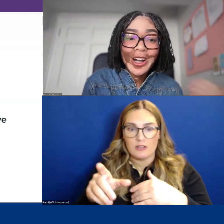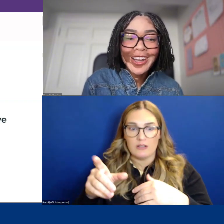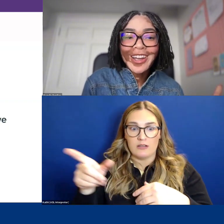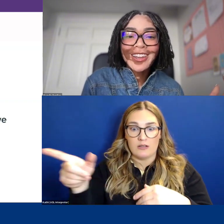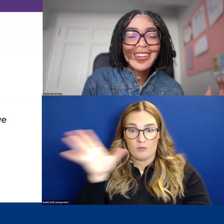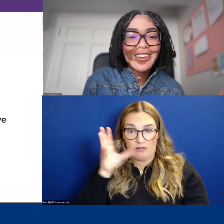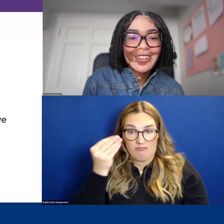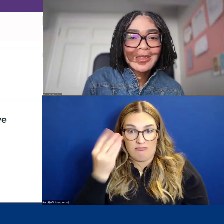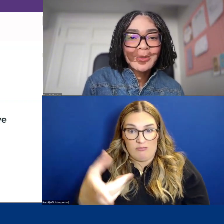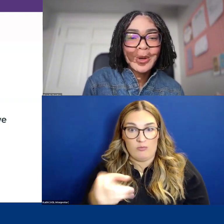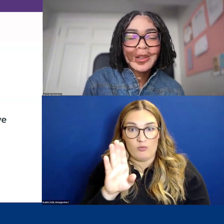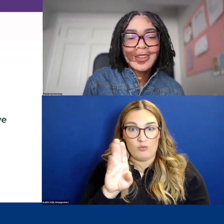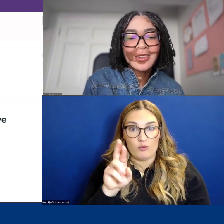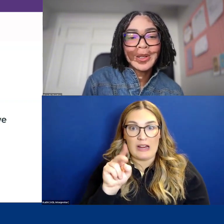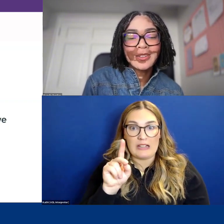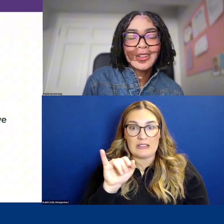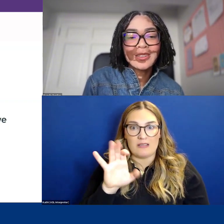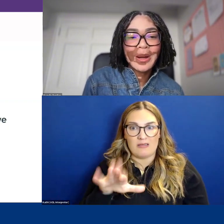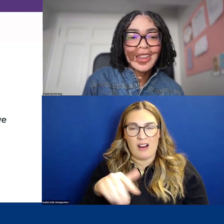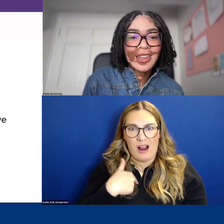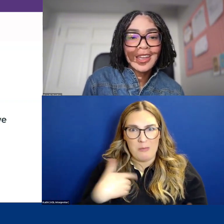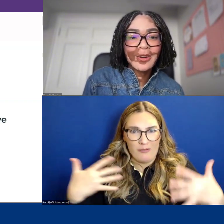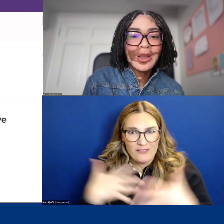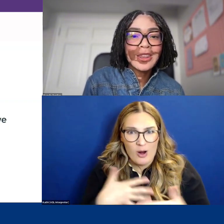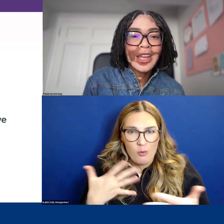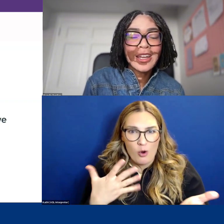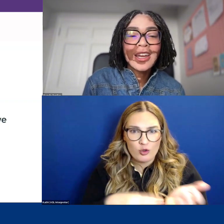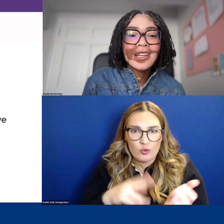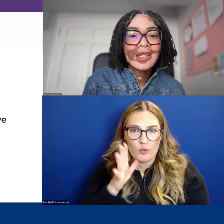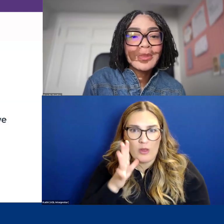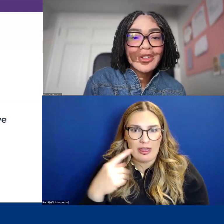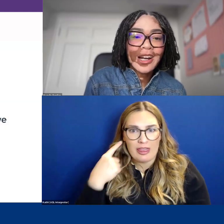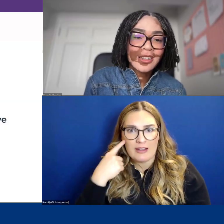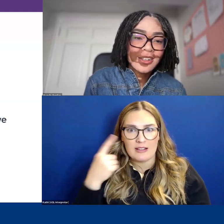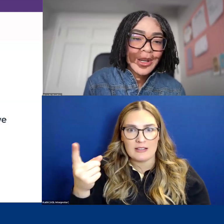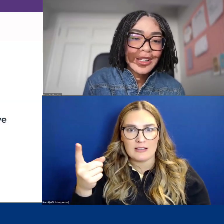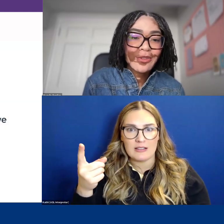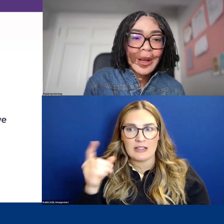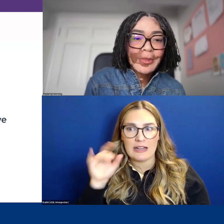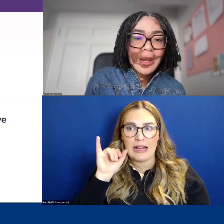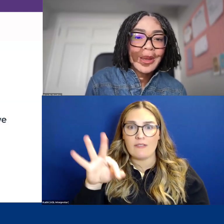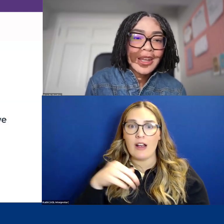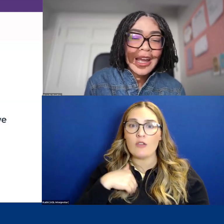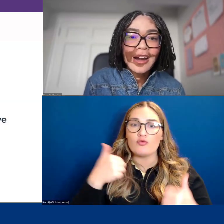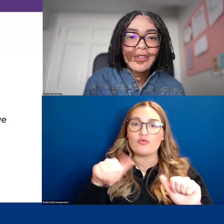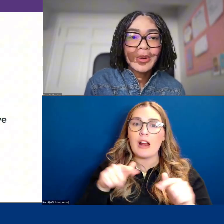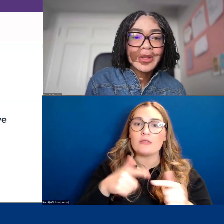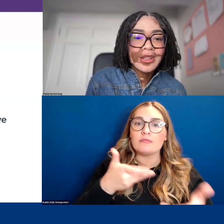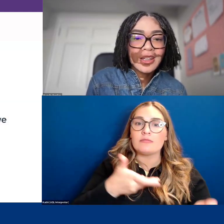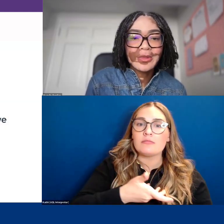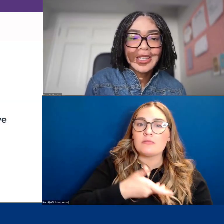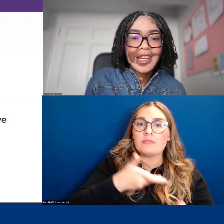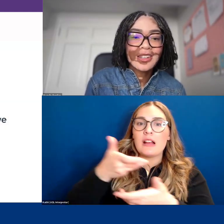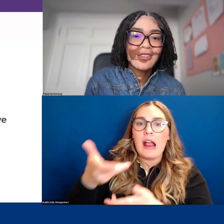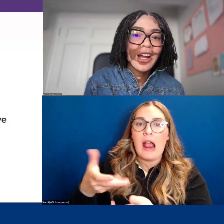what the nurse might think when they see me trying to transfer my baby and I have a mobility limitation.